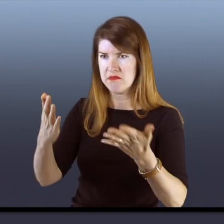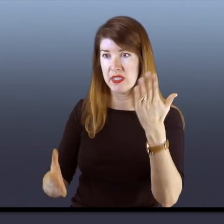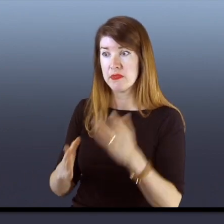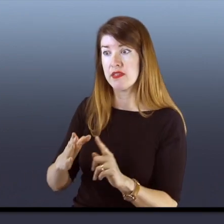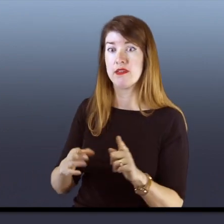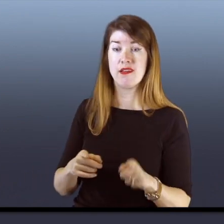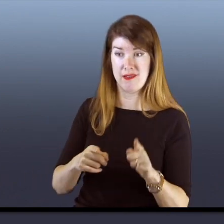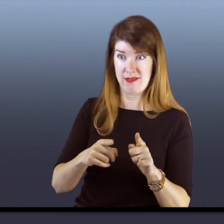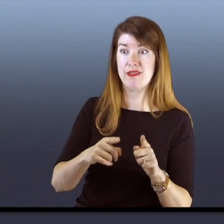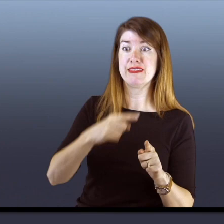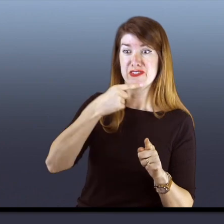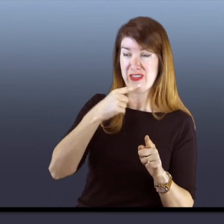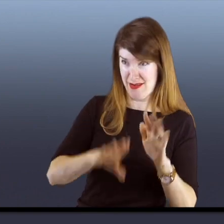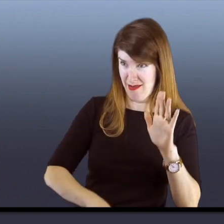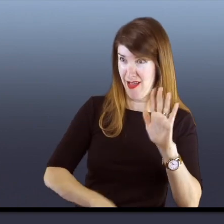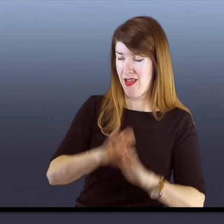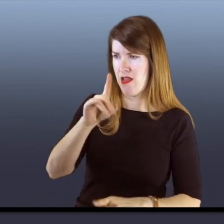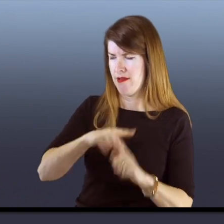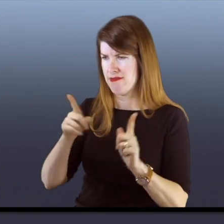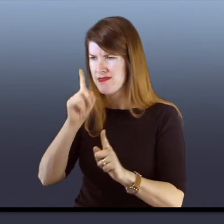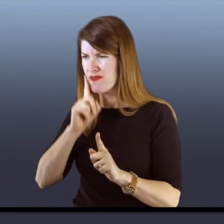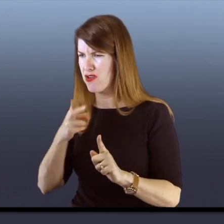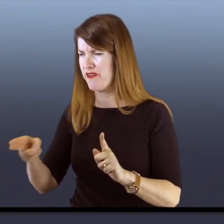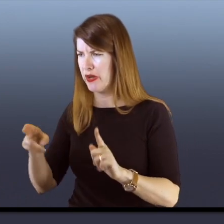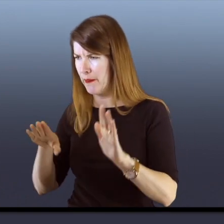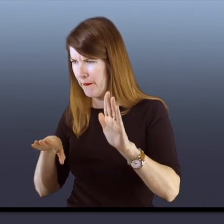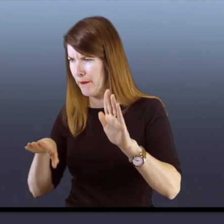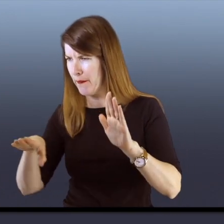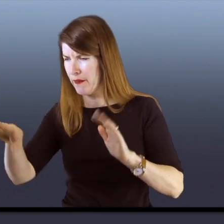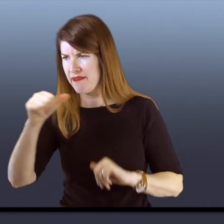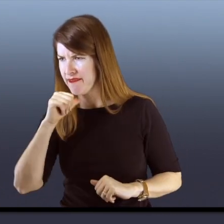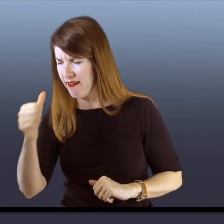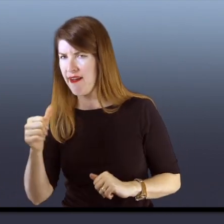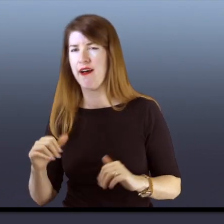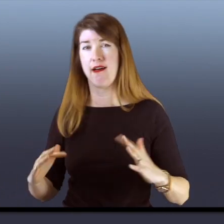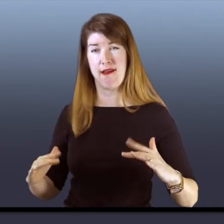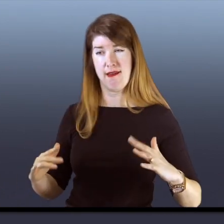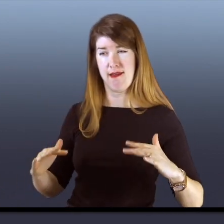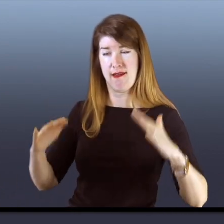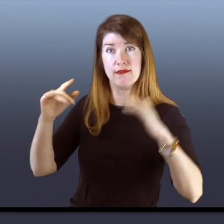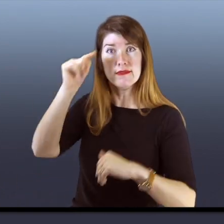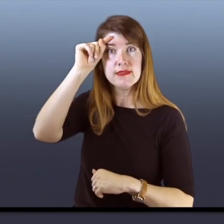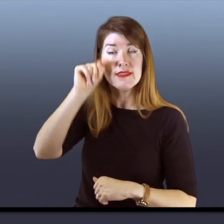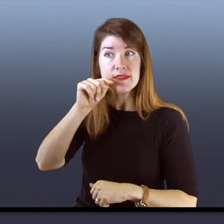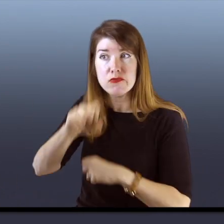As they continue to grow up into teenagers and adulthood, the parent may realize some things